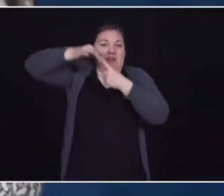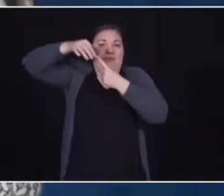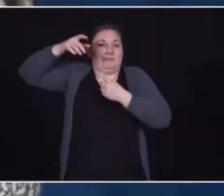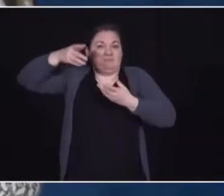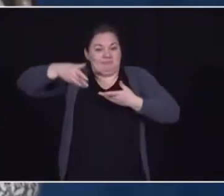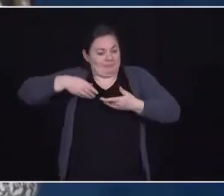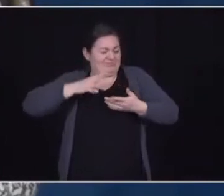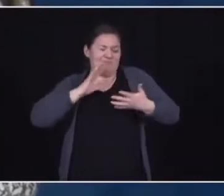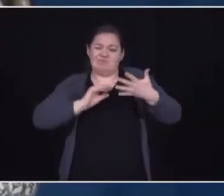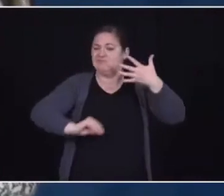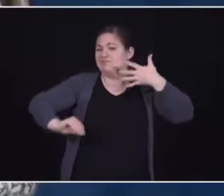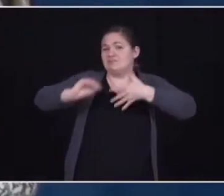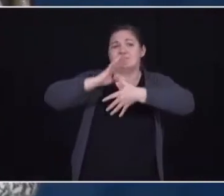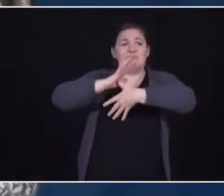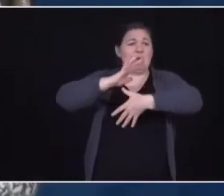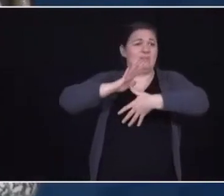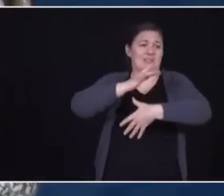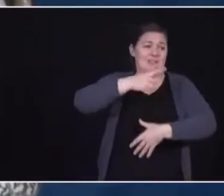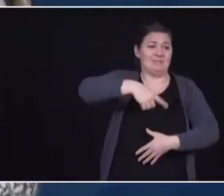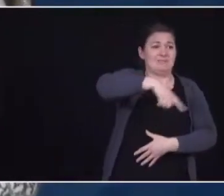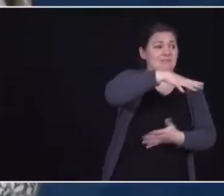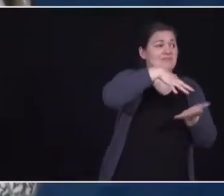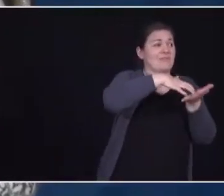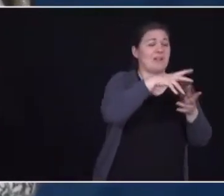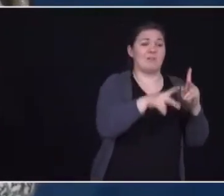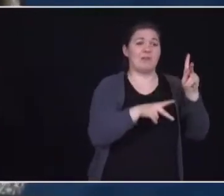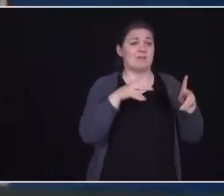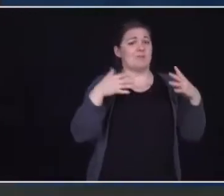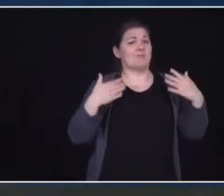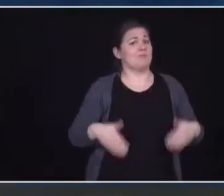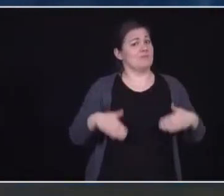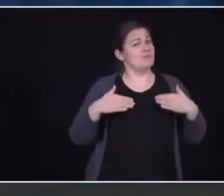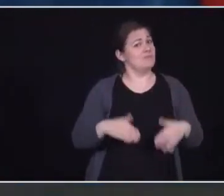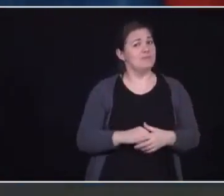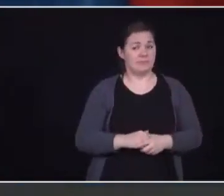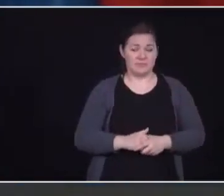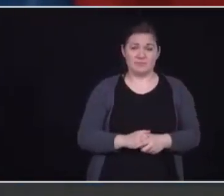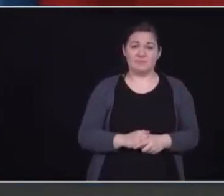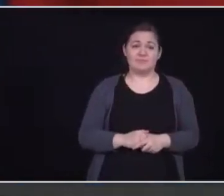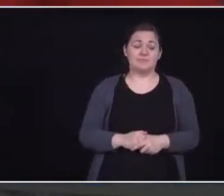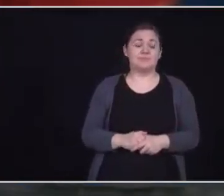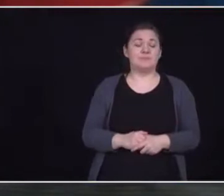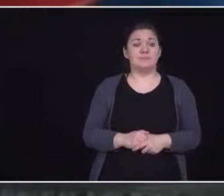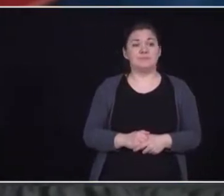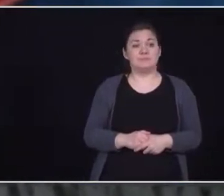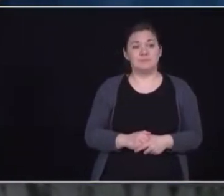patients from long-term care as needed. They are very closely working on that situation which is obviously very high